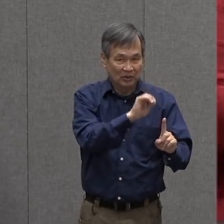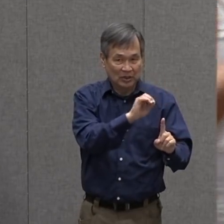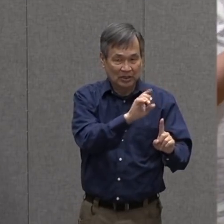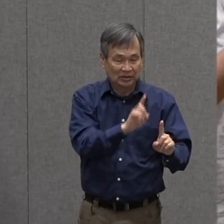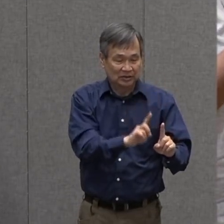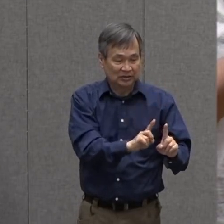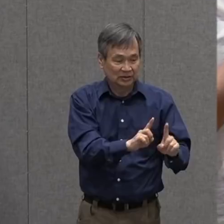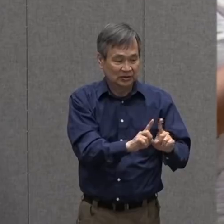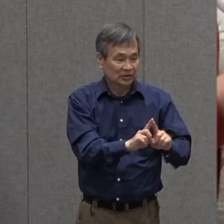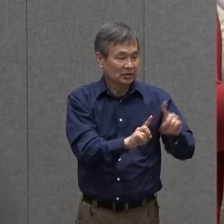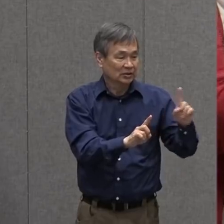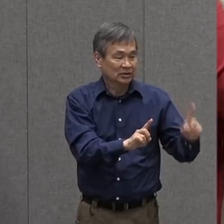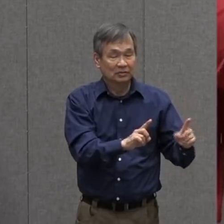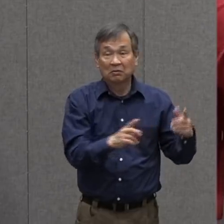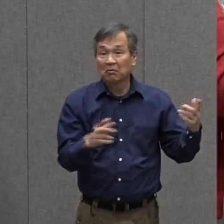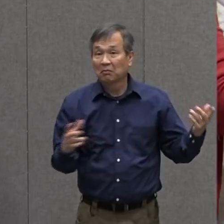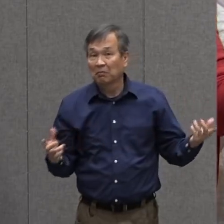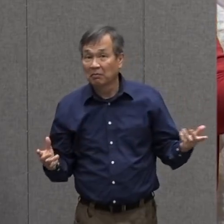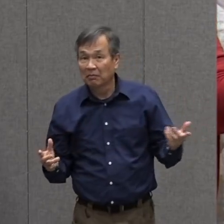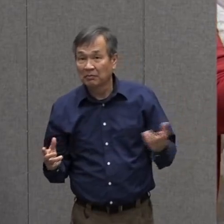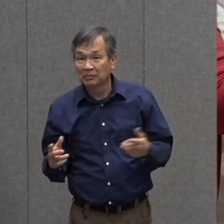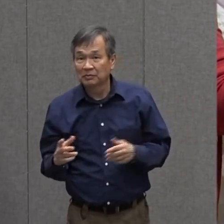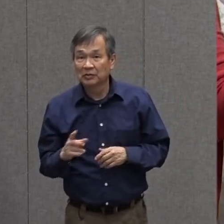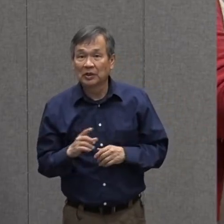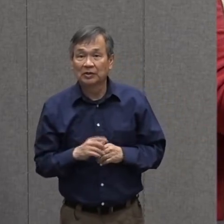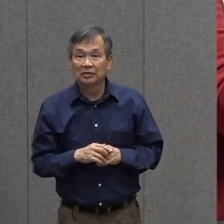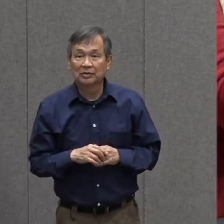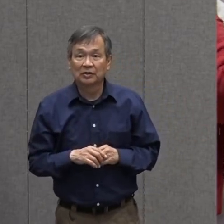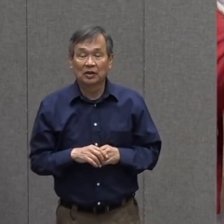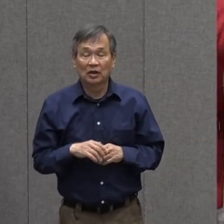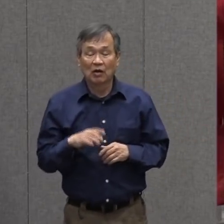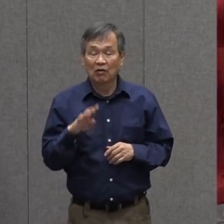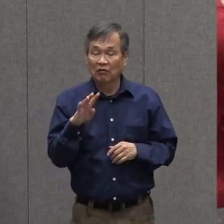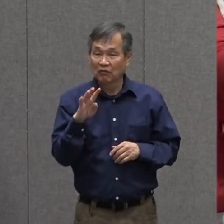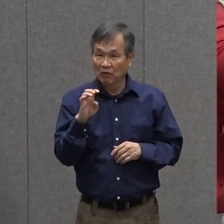And what's in between 400 and 450, excuse me, 400 and 500